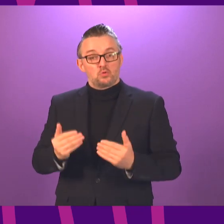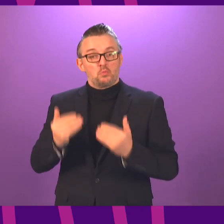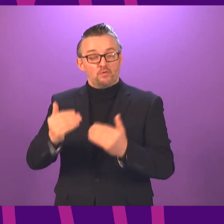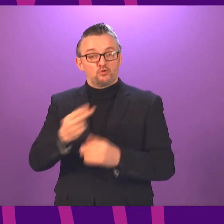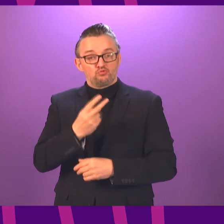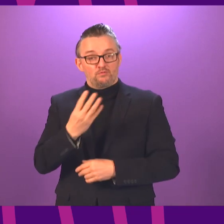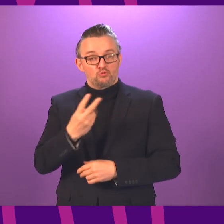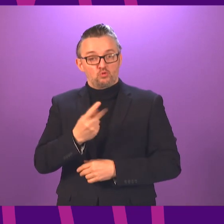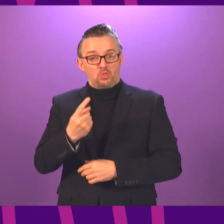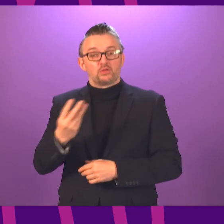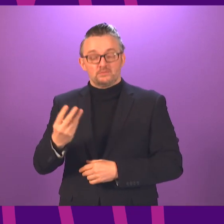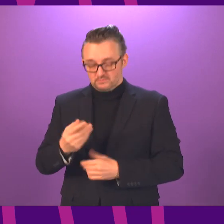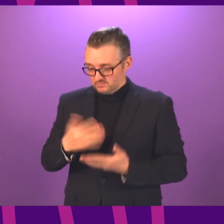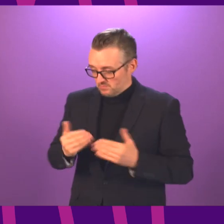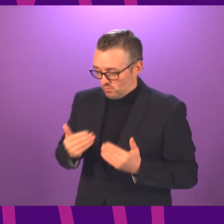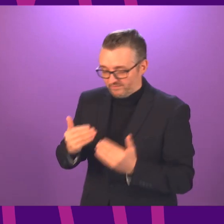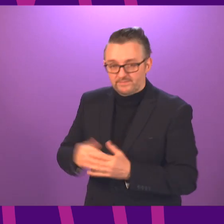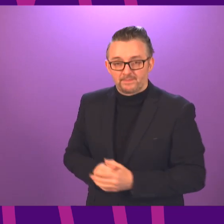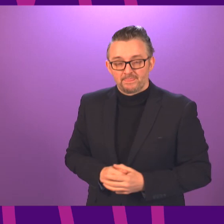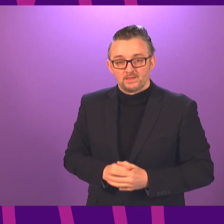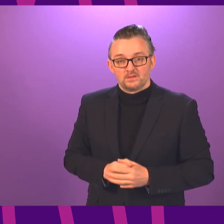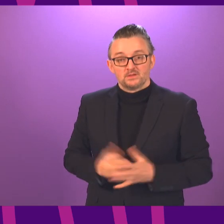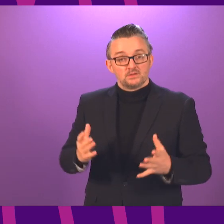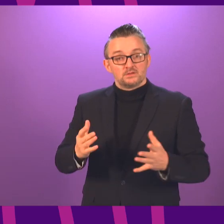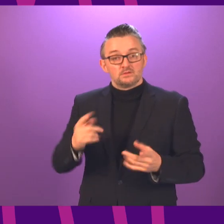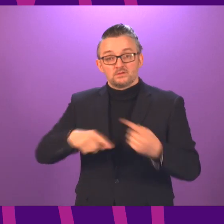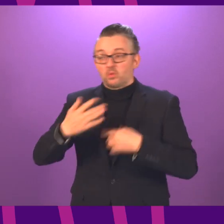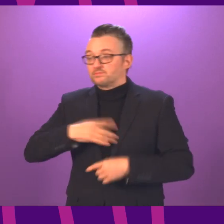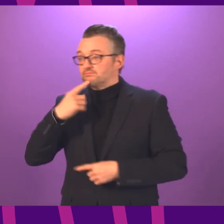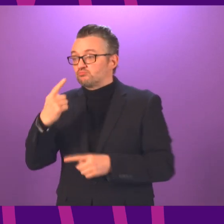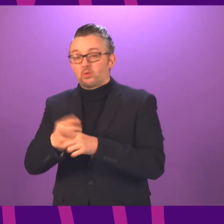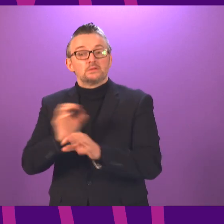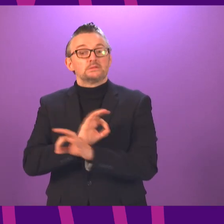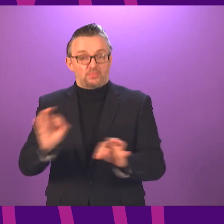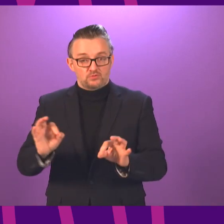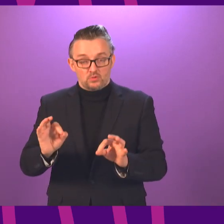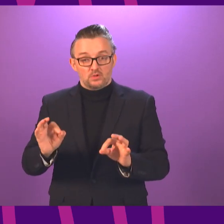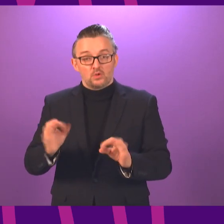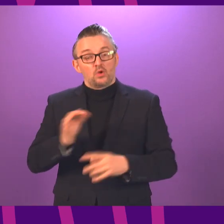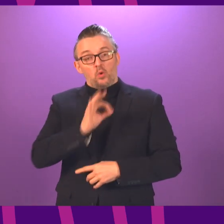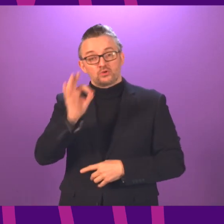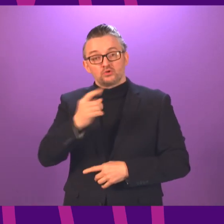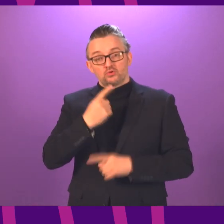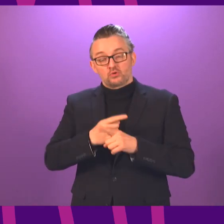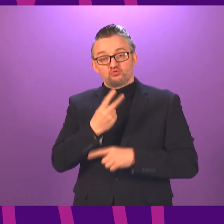The Presiding Officer (Ken Macintosh): I call the Minister for Parliamentary Business and Veterans, Graeme Dey, to move, on behalf of the Parliamentary Bureau, motion S5M-24213, which sets out a revision to business.